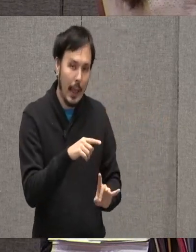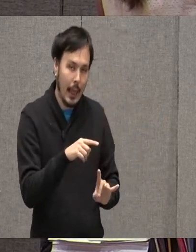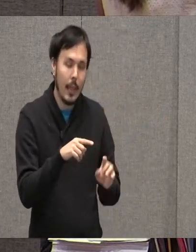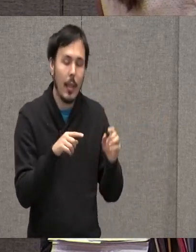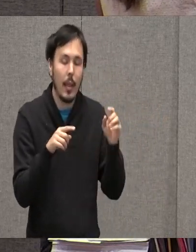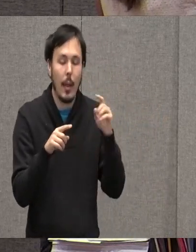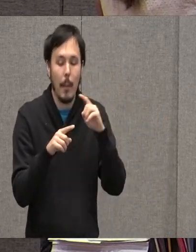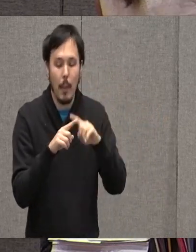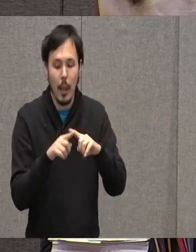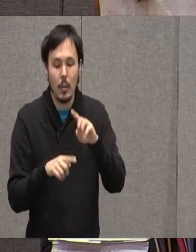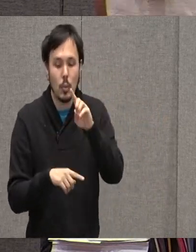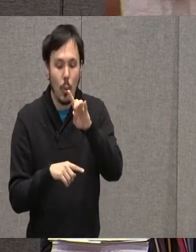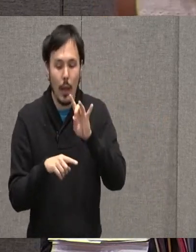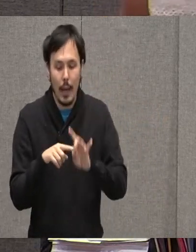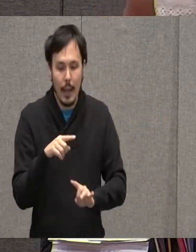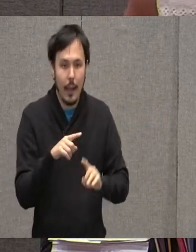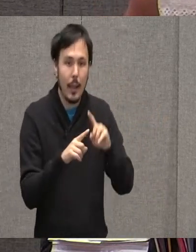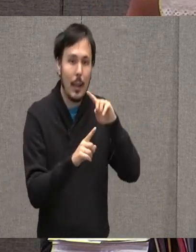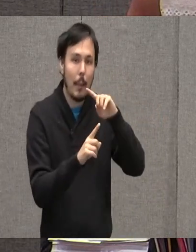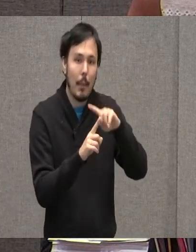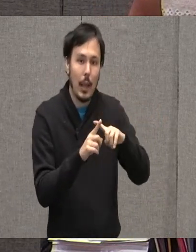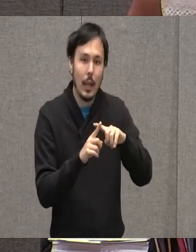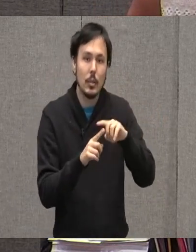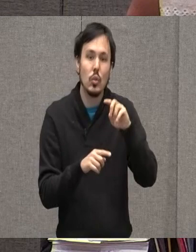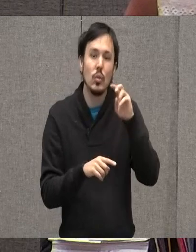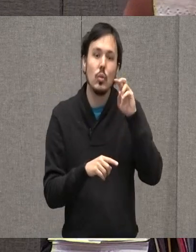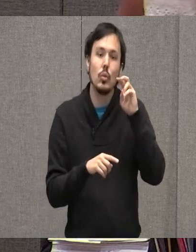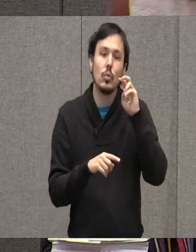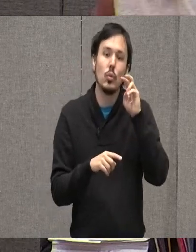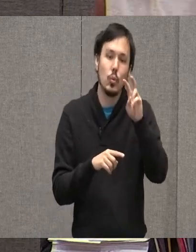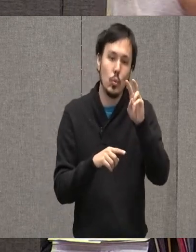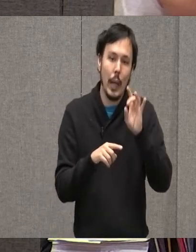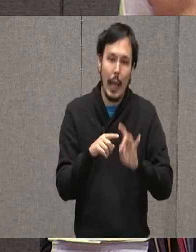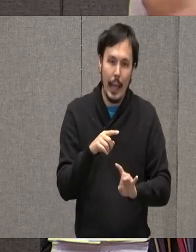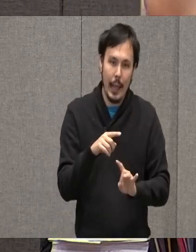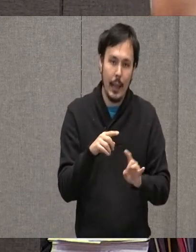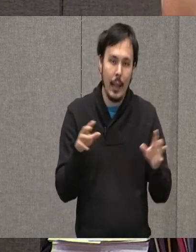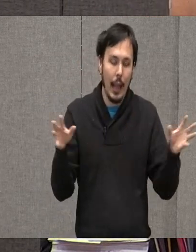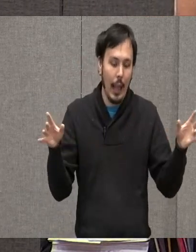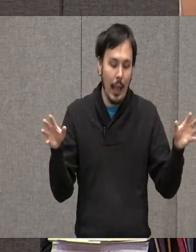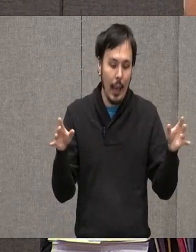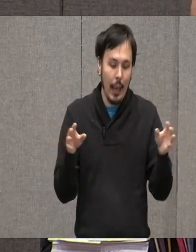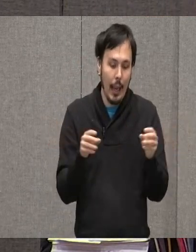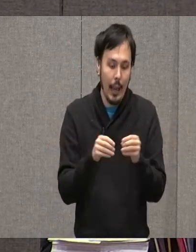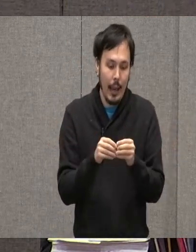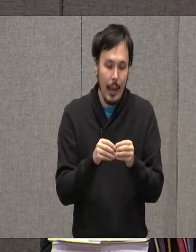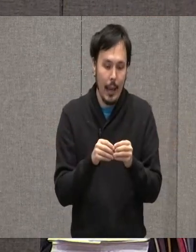Four, five, six, seven. And we were able to add those numerators, why?